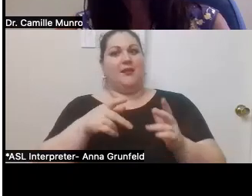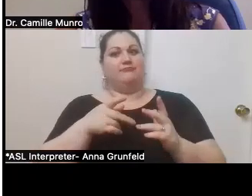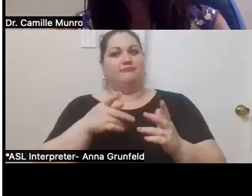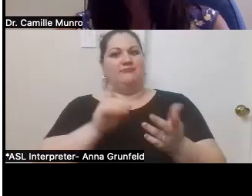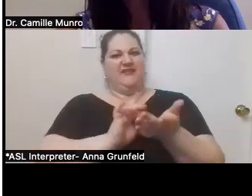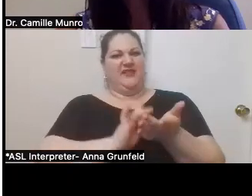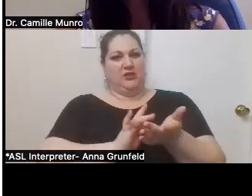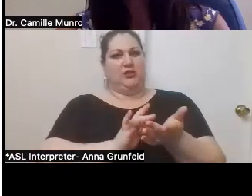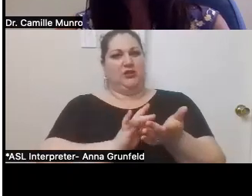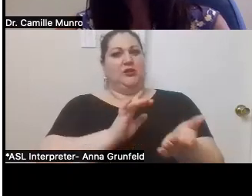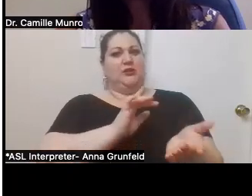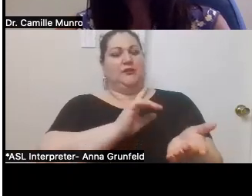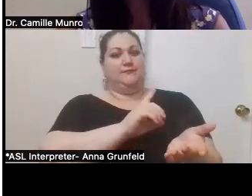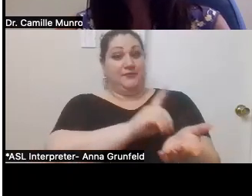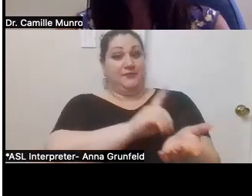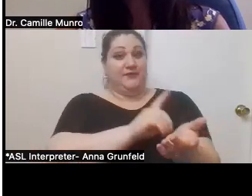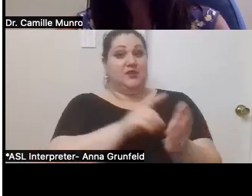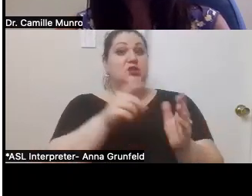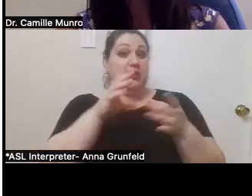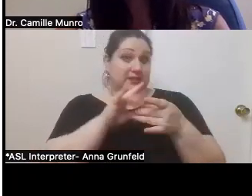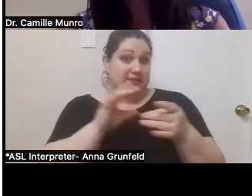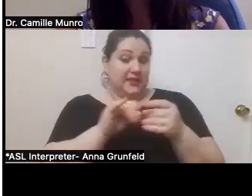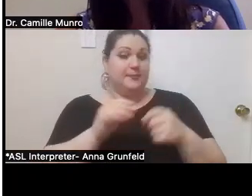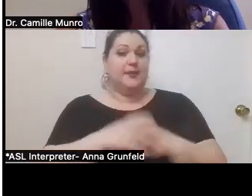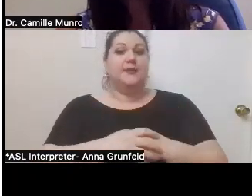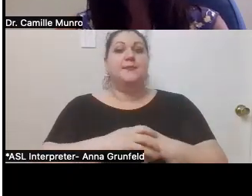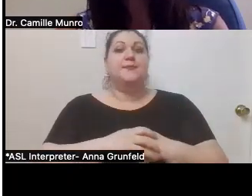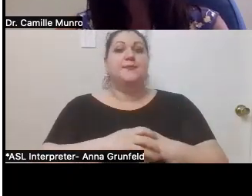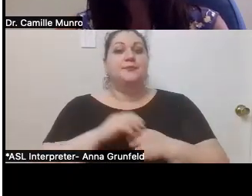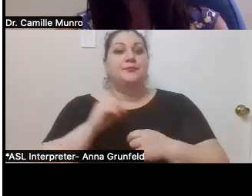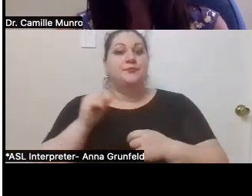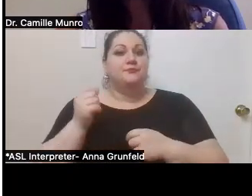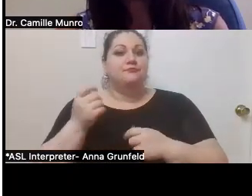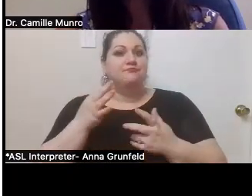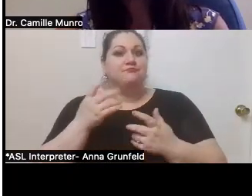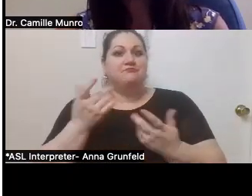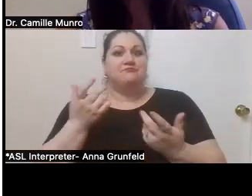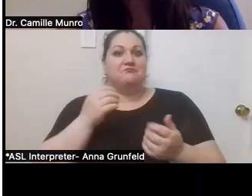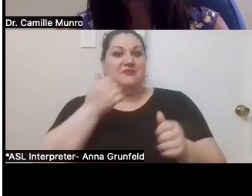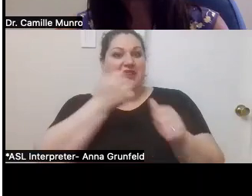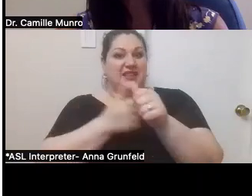Every provincial medical association has published it on their online newsletter.